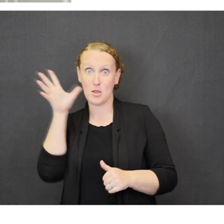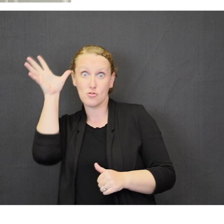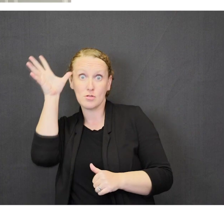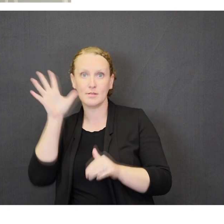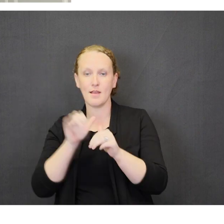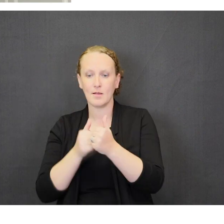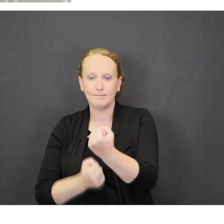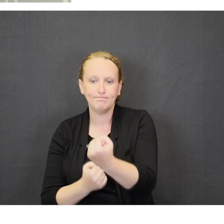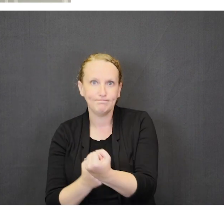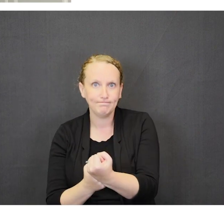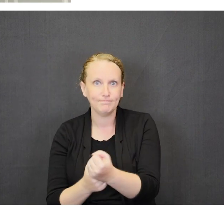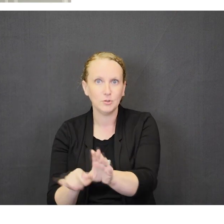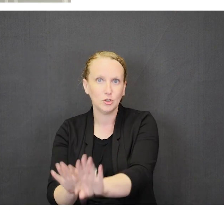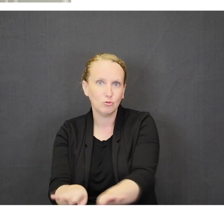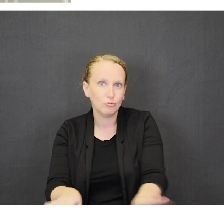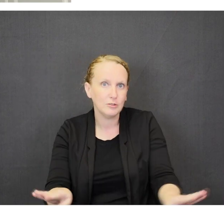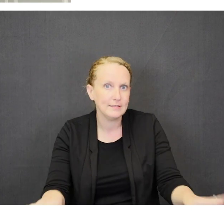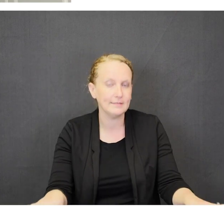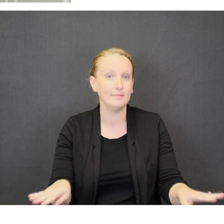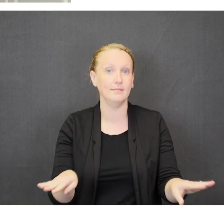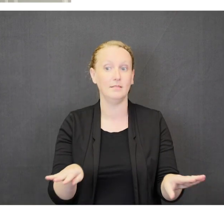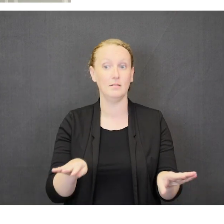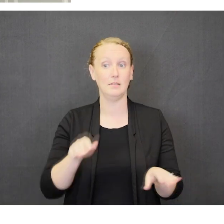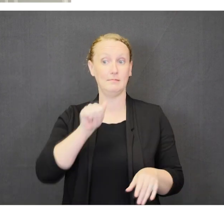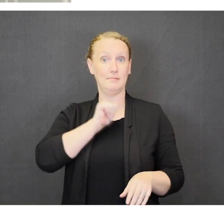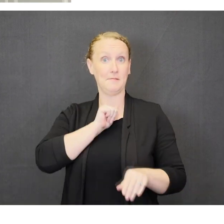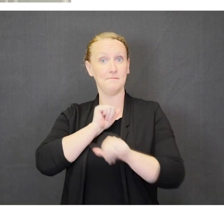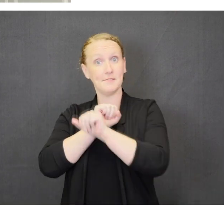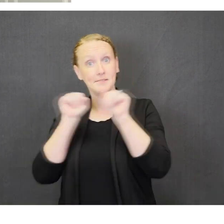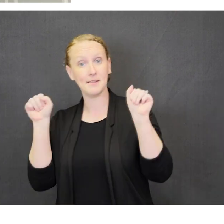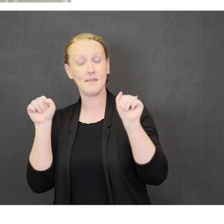and the things that we need to be doing to keep ourselves and our children safe